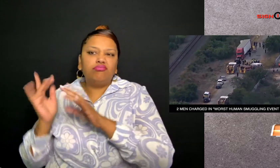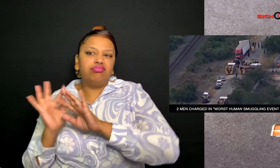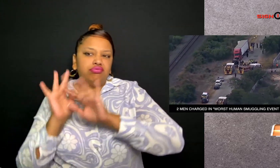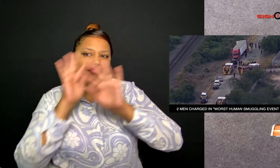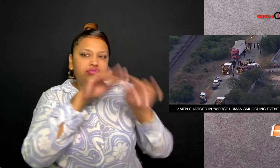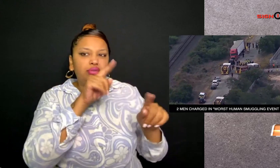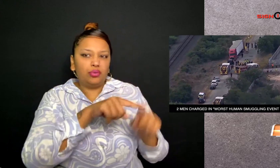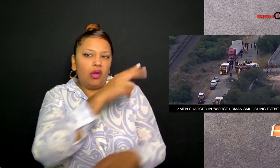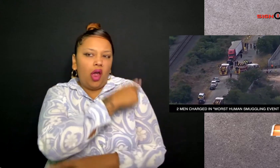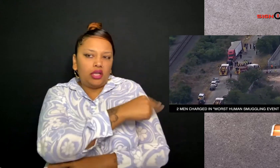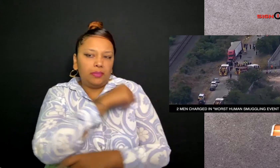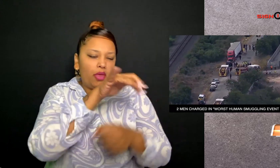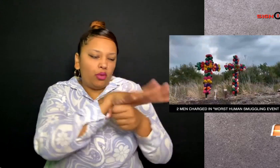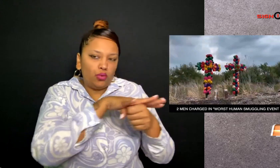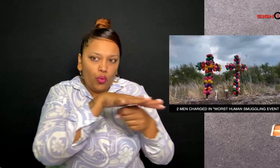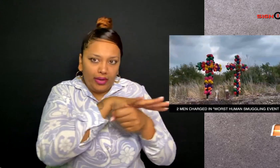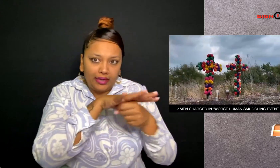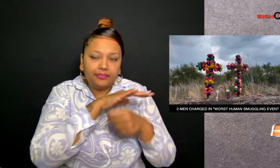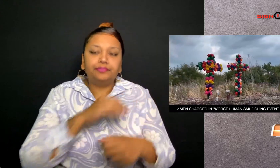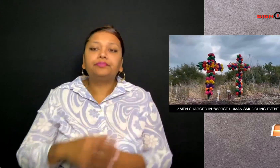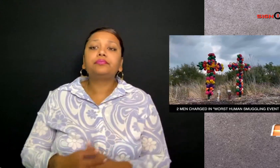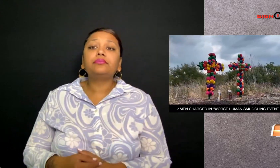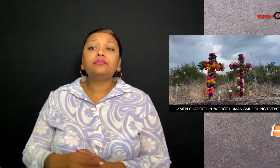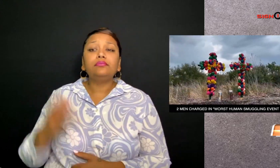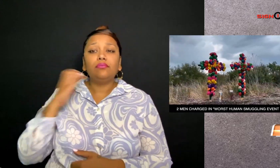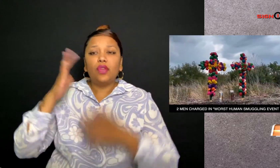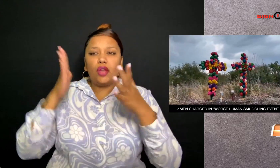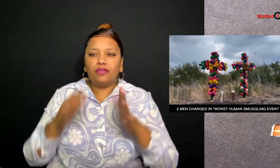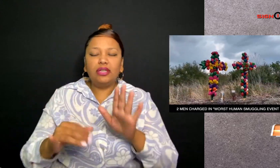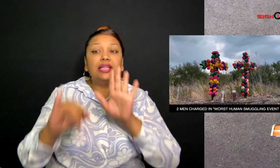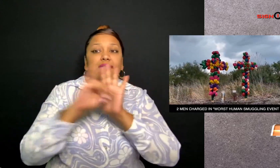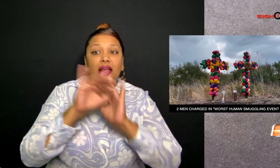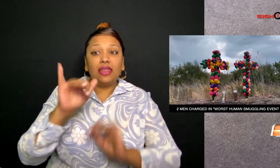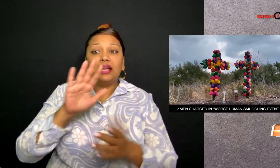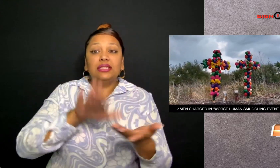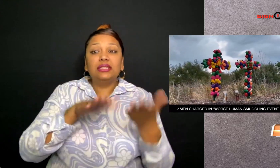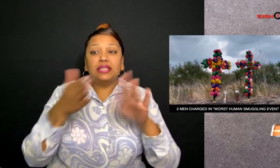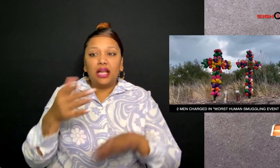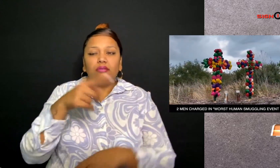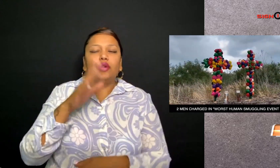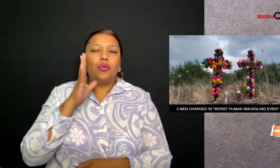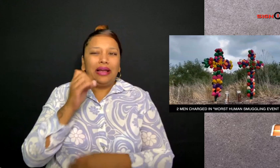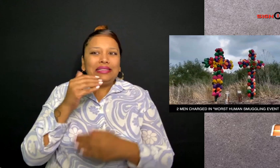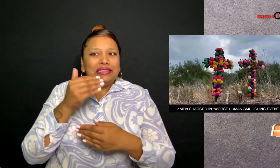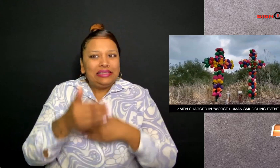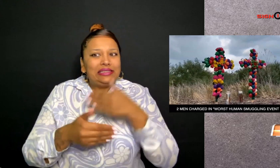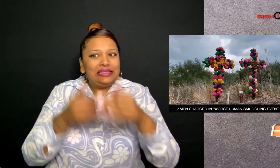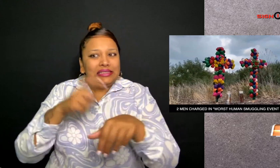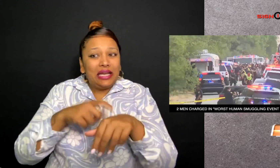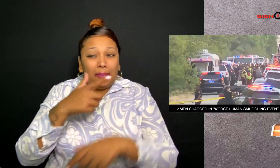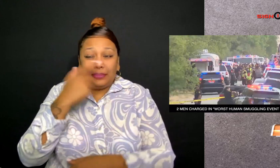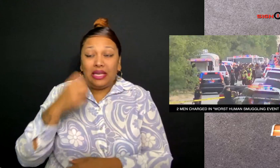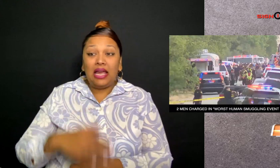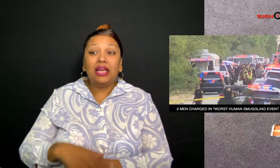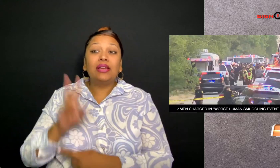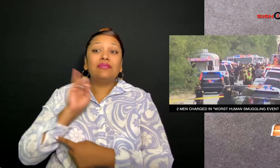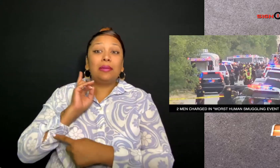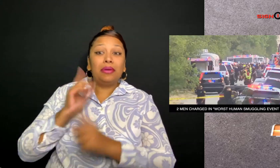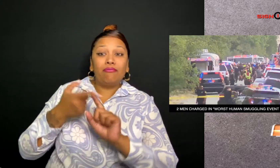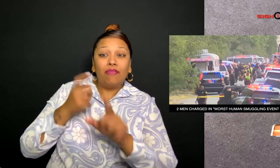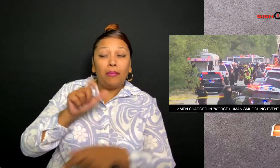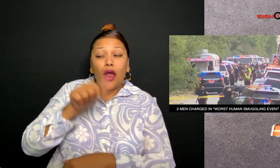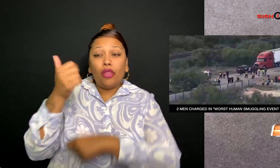at hospitals 16 people 12 adults and four children were transported to local hospitals